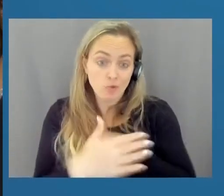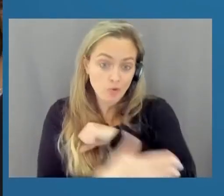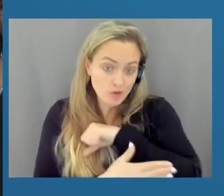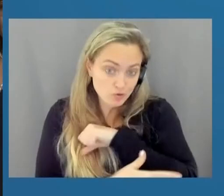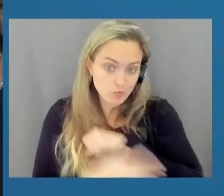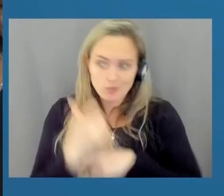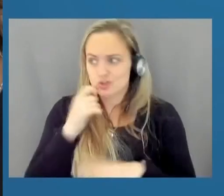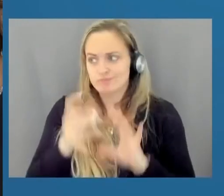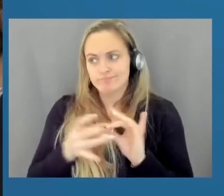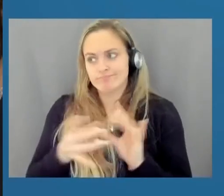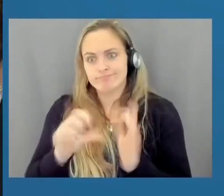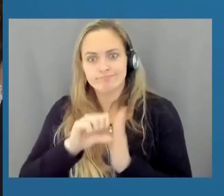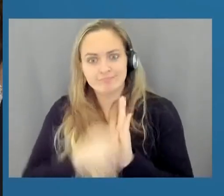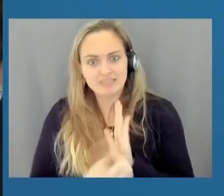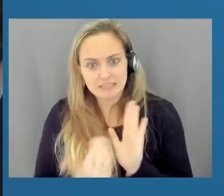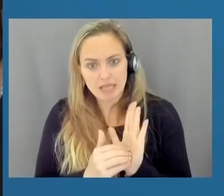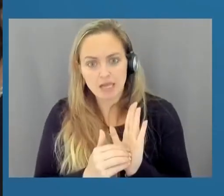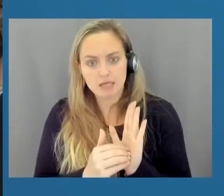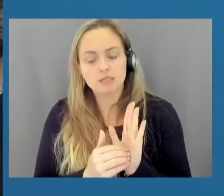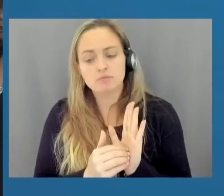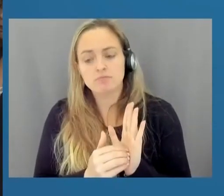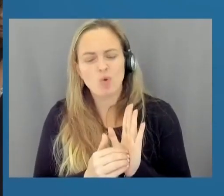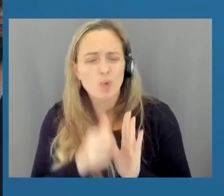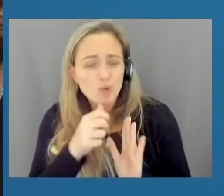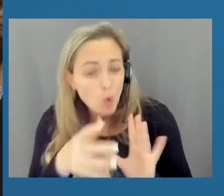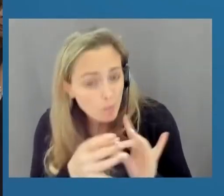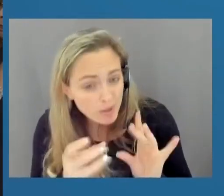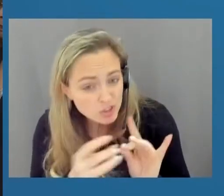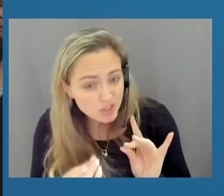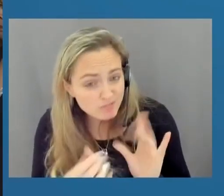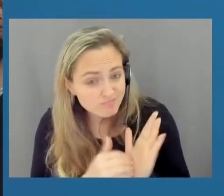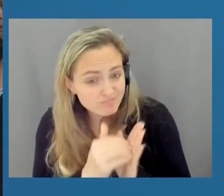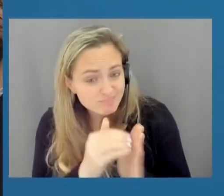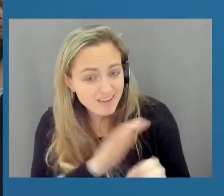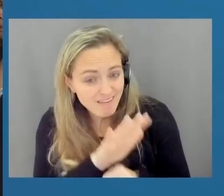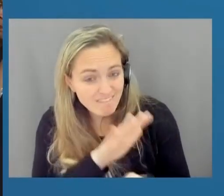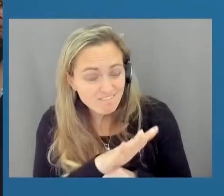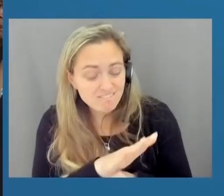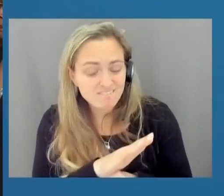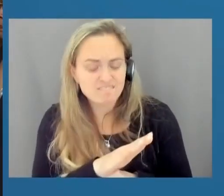pointed it out again. What we don't talk about enough is how the data supports how effective that is.